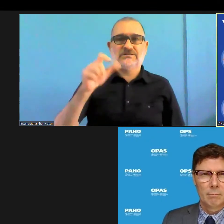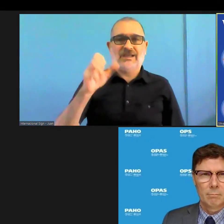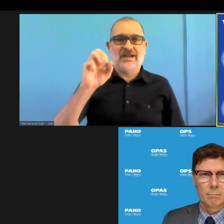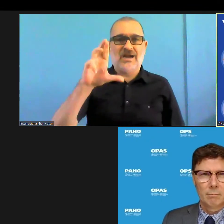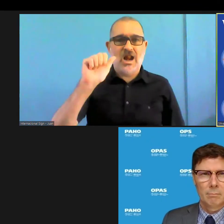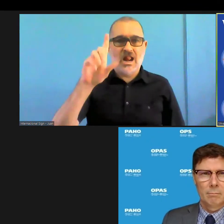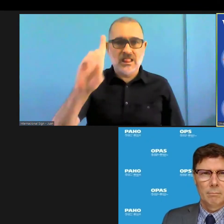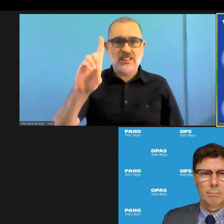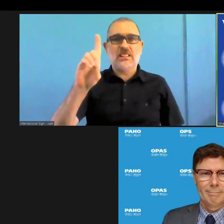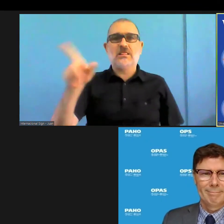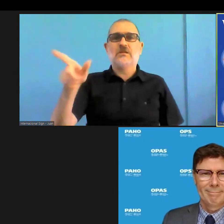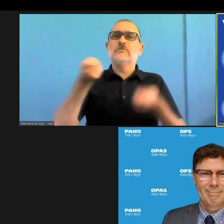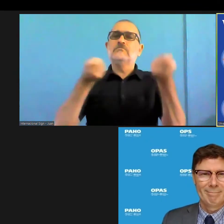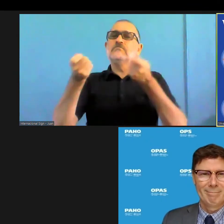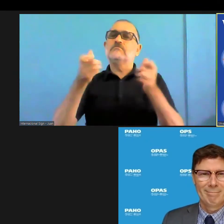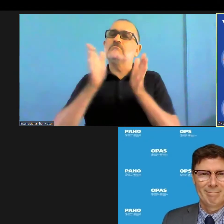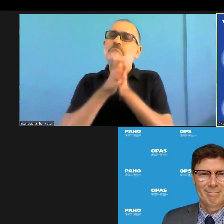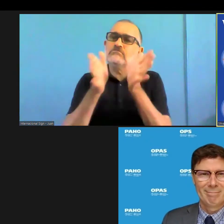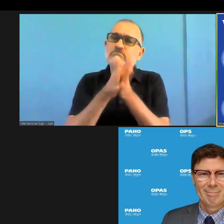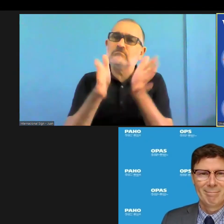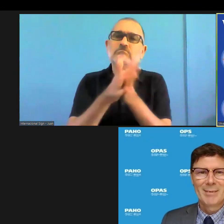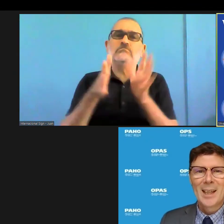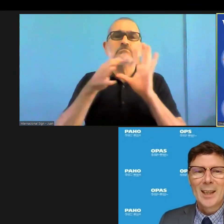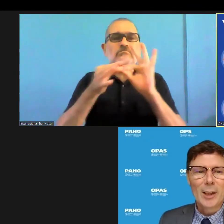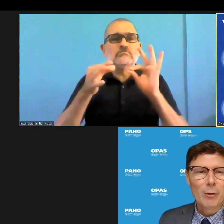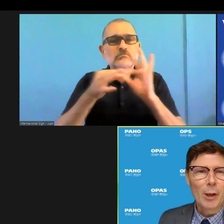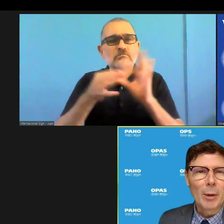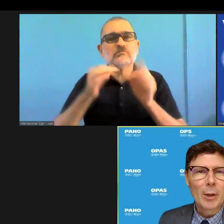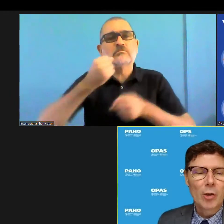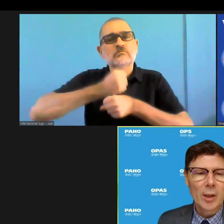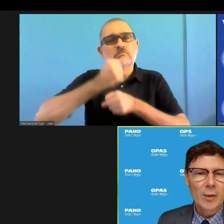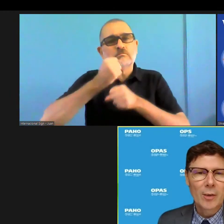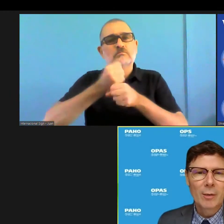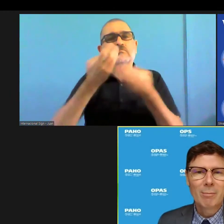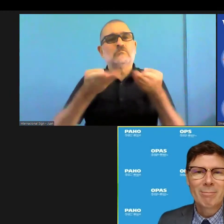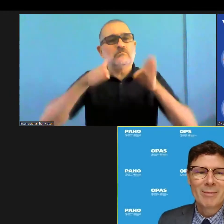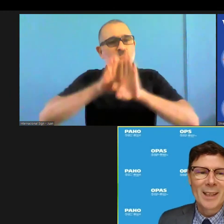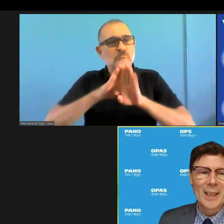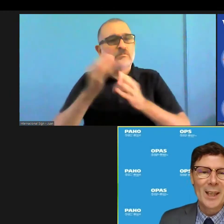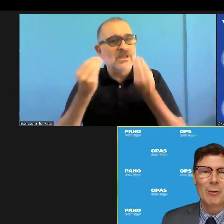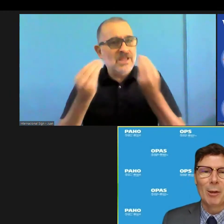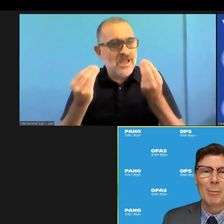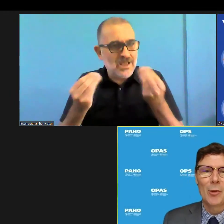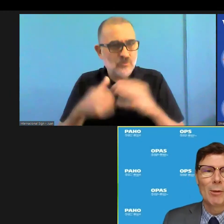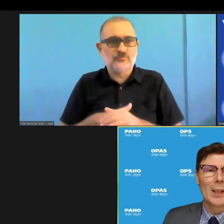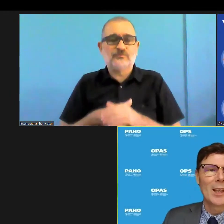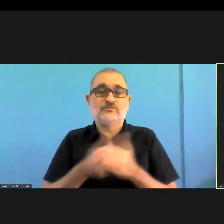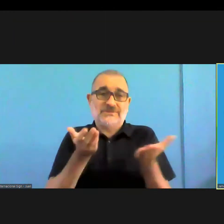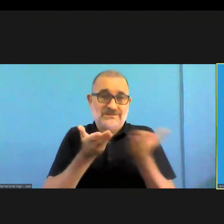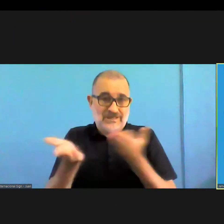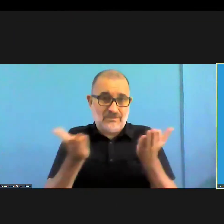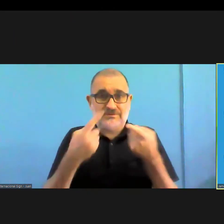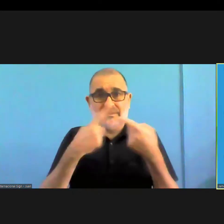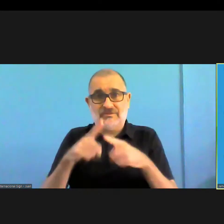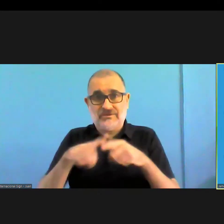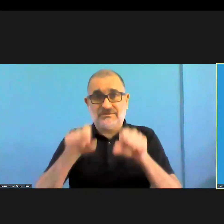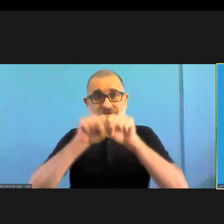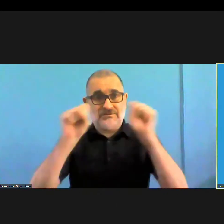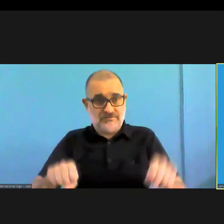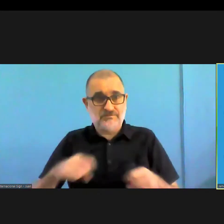So I pass the word over to you , James. Thanks very much, Silvana. Very good morning to you all.